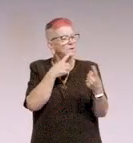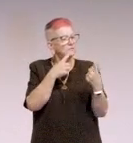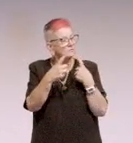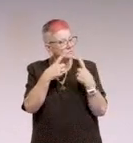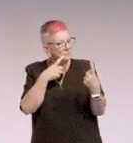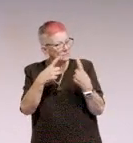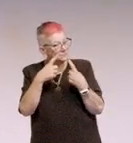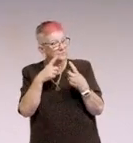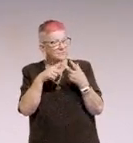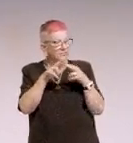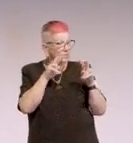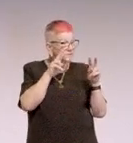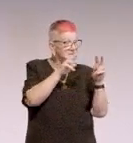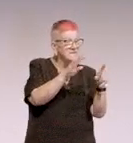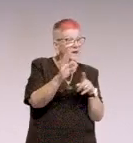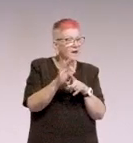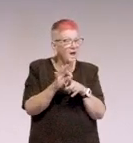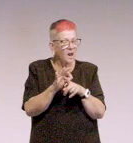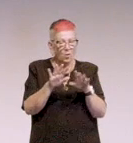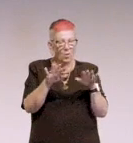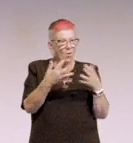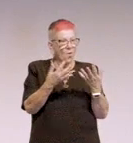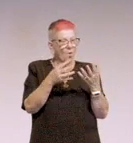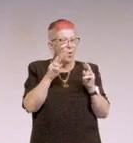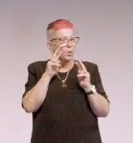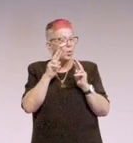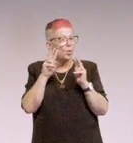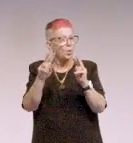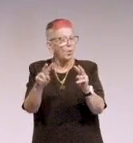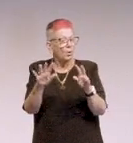a colour, or by looking into an image, someone might think, someone